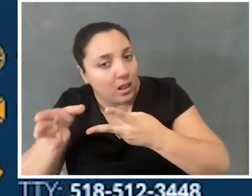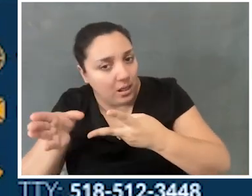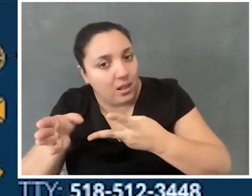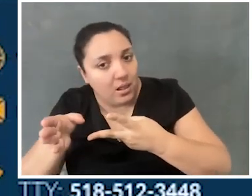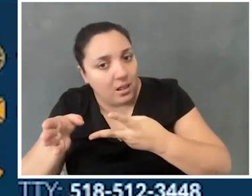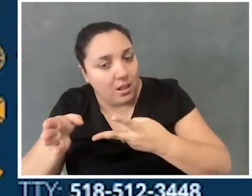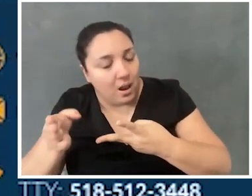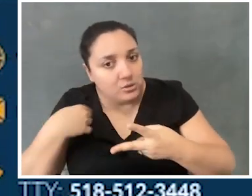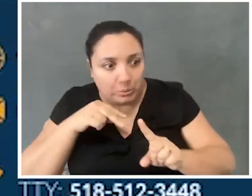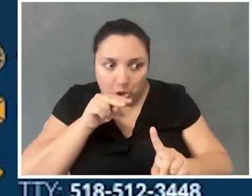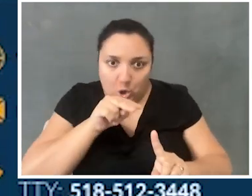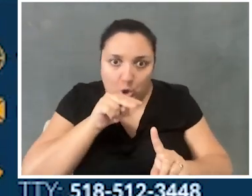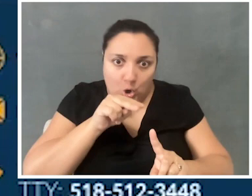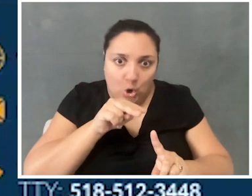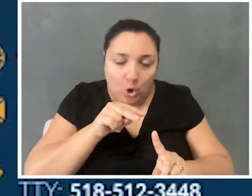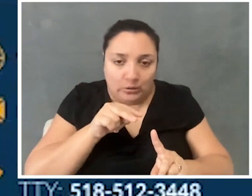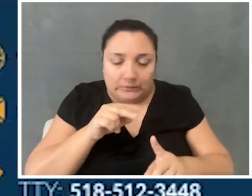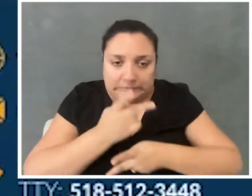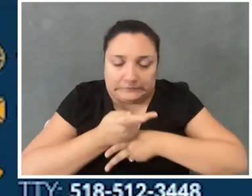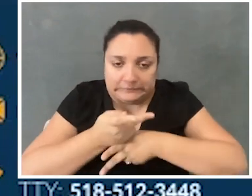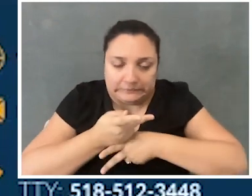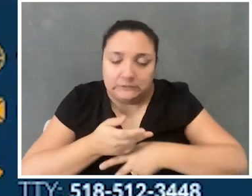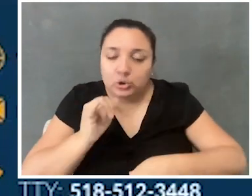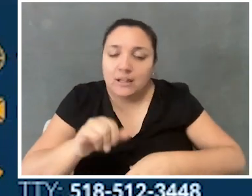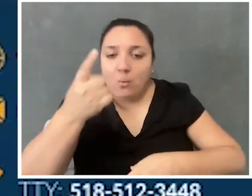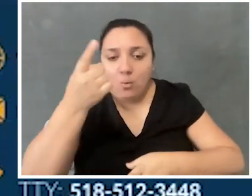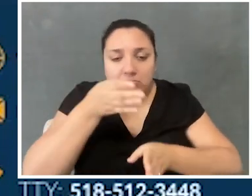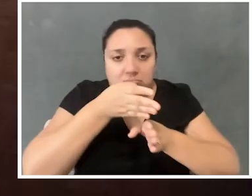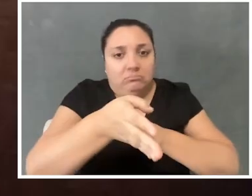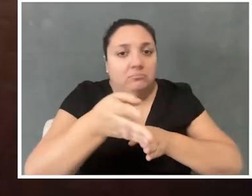So that's one area that we are working under.